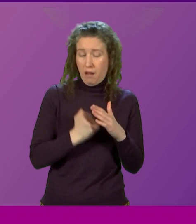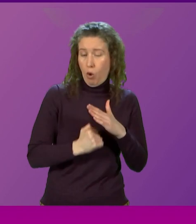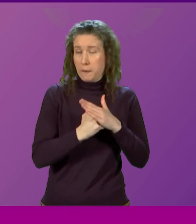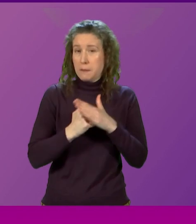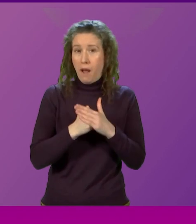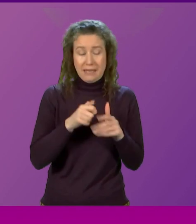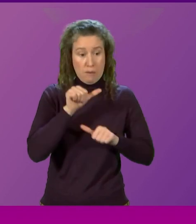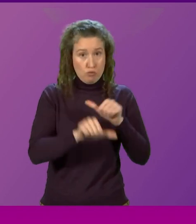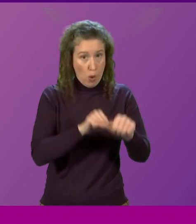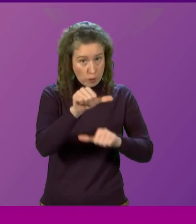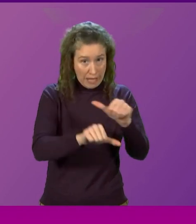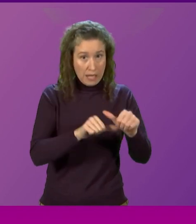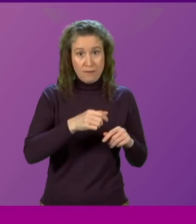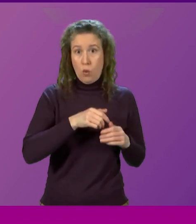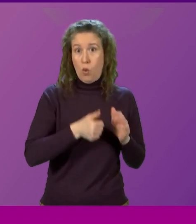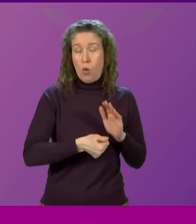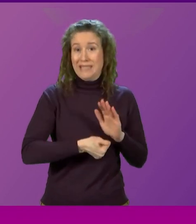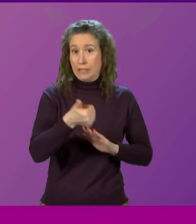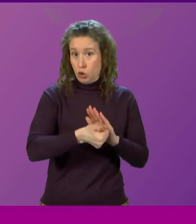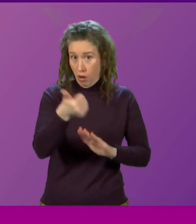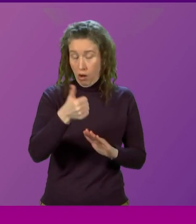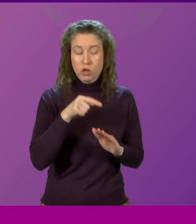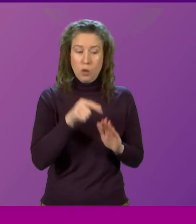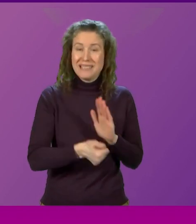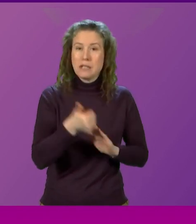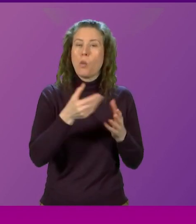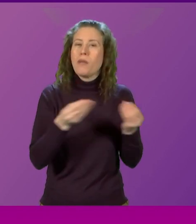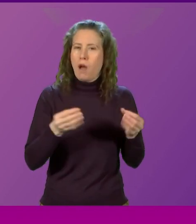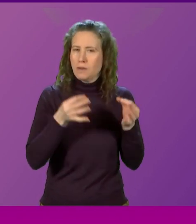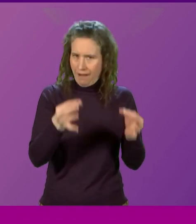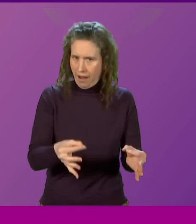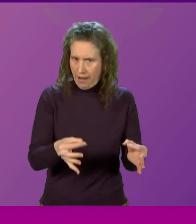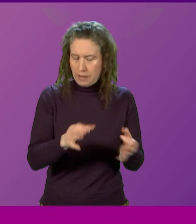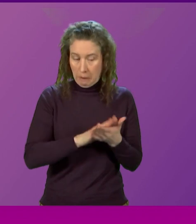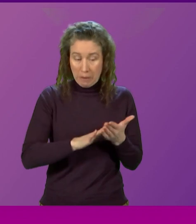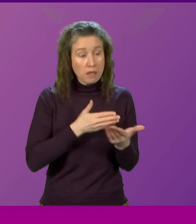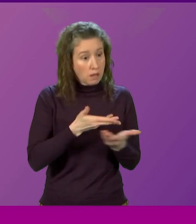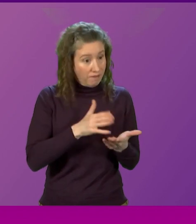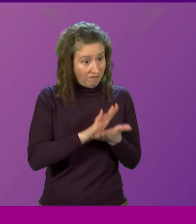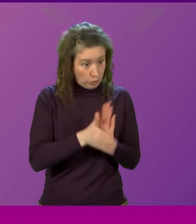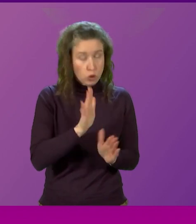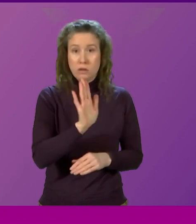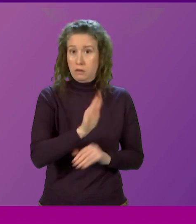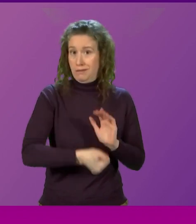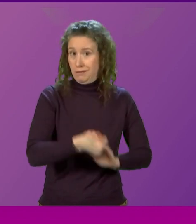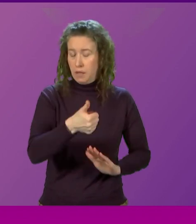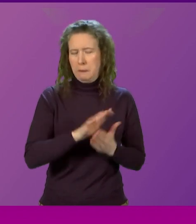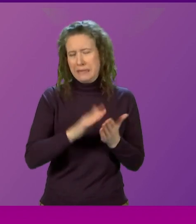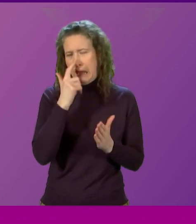process by rolling out discharge without delay, which has the potential to result in an additional two to three discharges per ward per day.